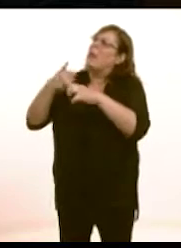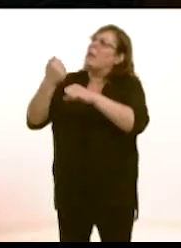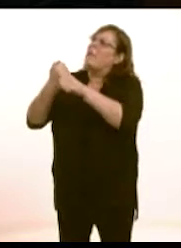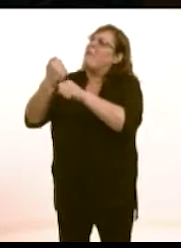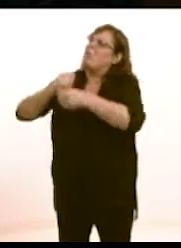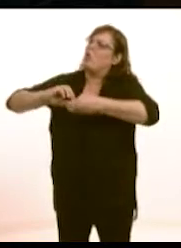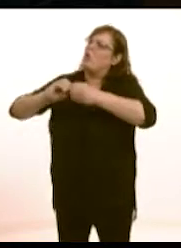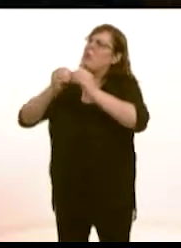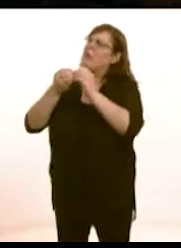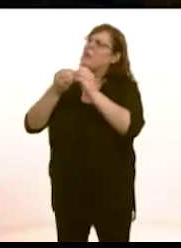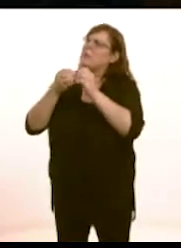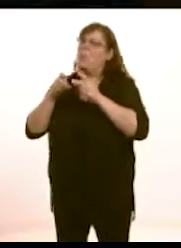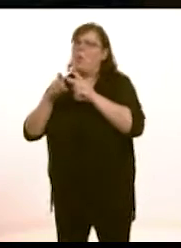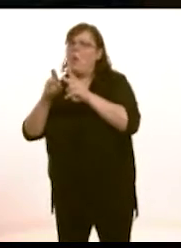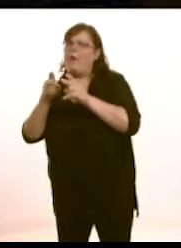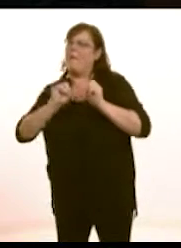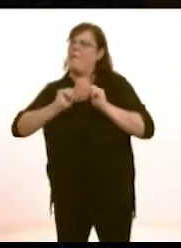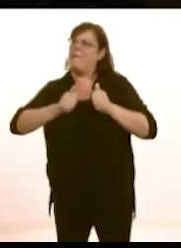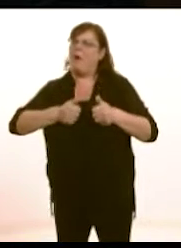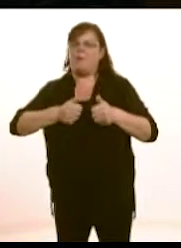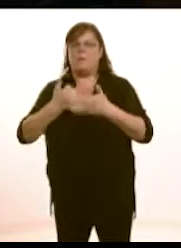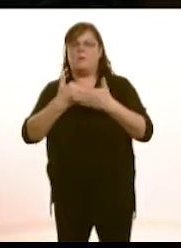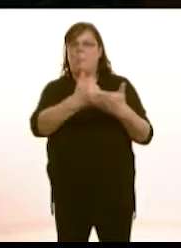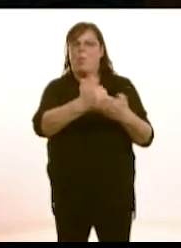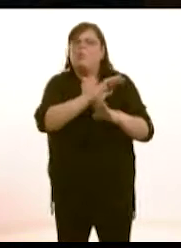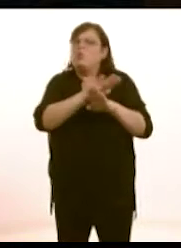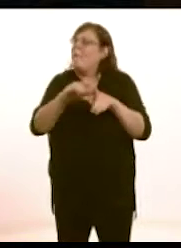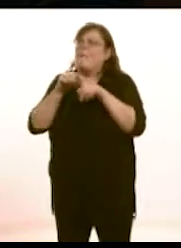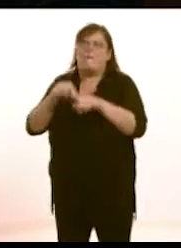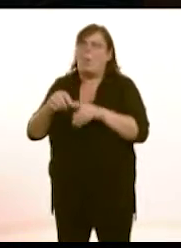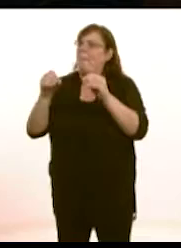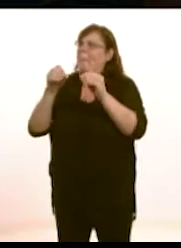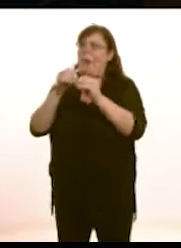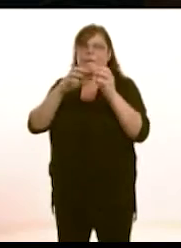farm support that isnít subject to the Barnett formula and supports farmers on the basis